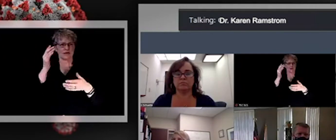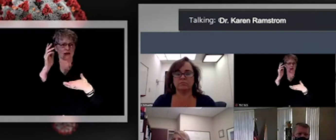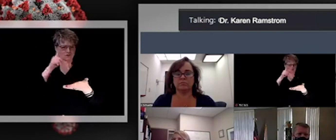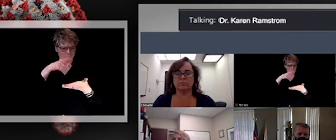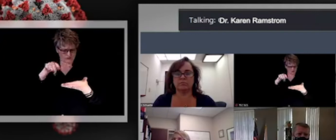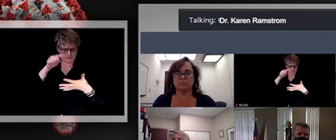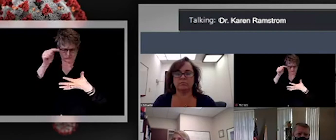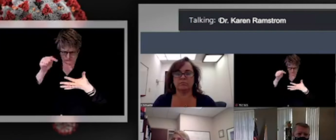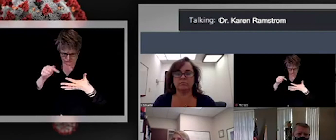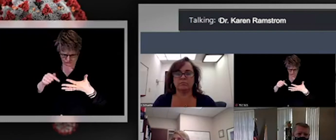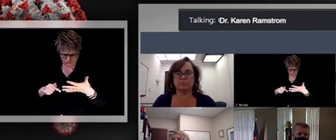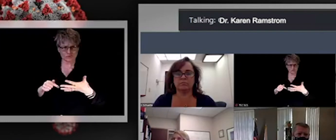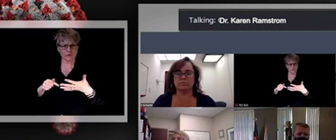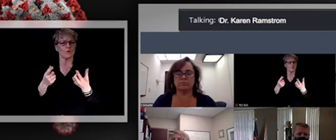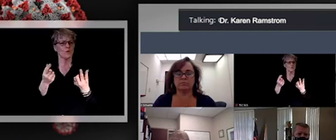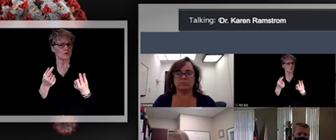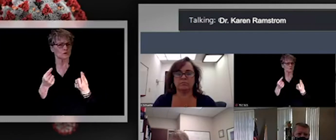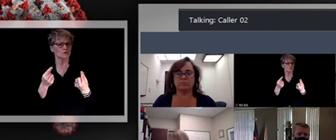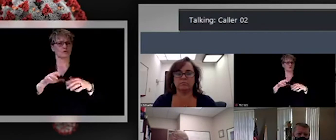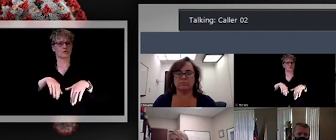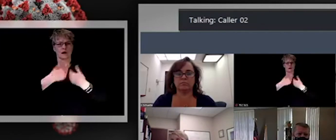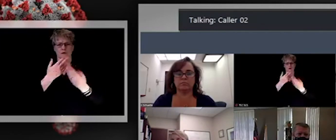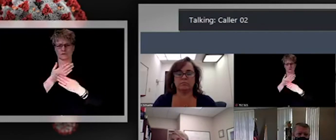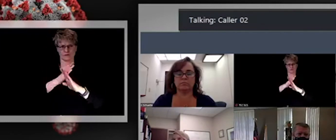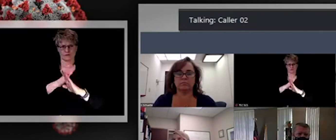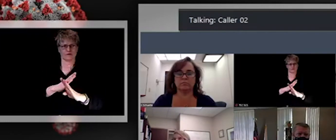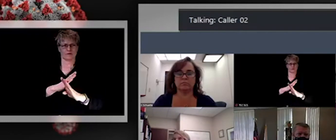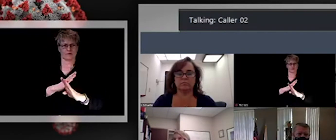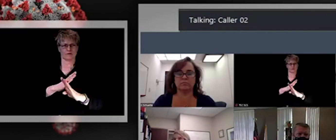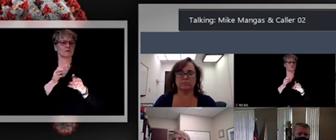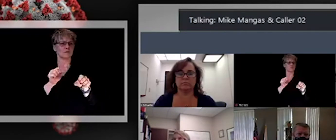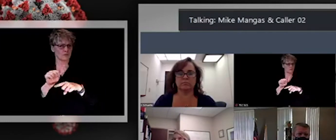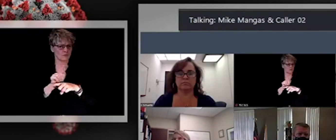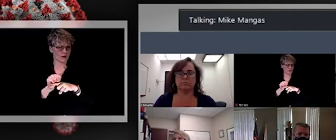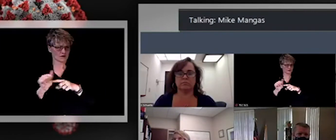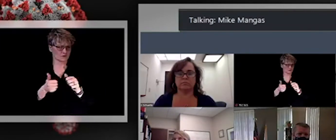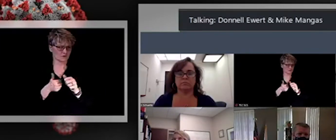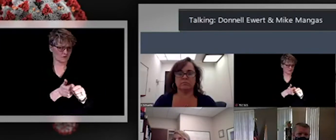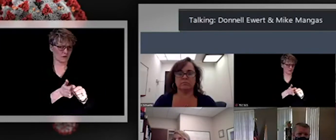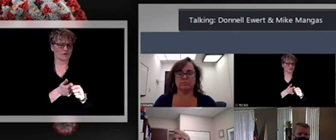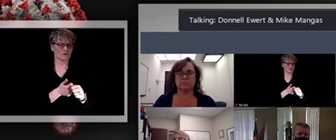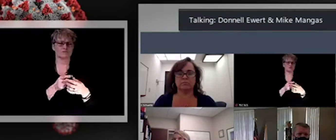based on that particular sector.